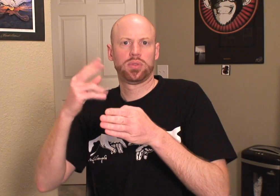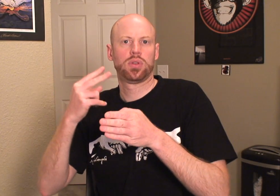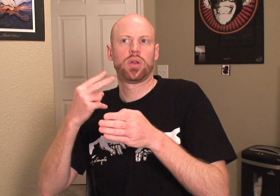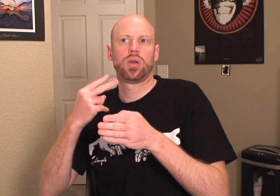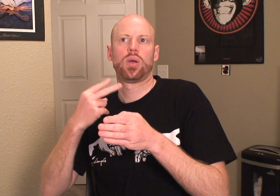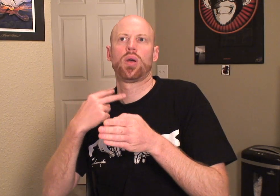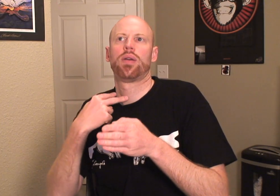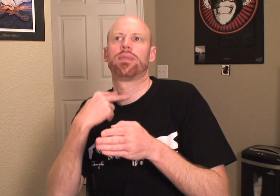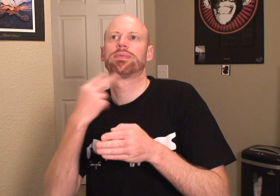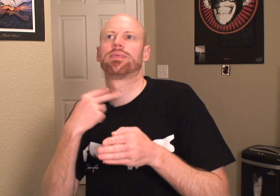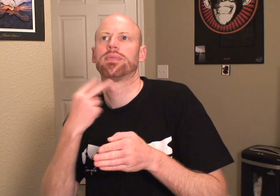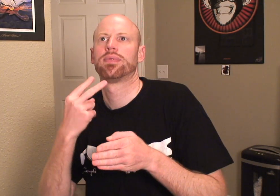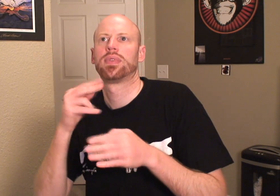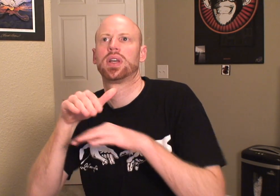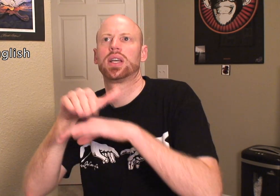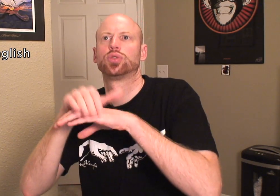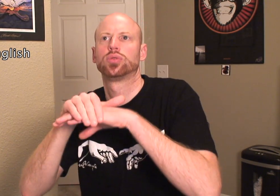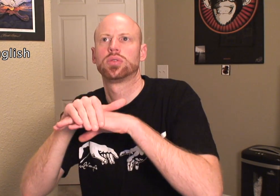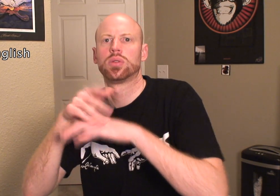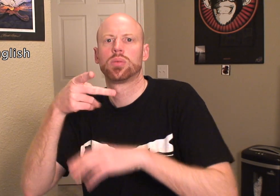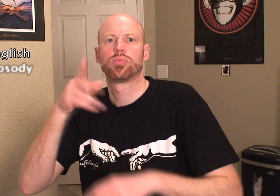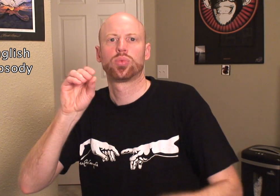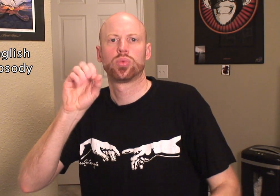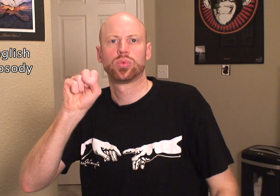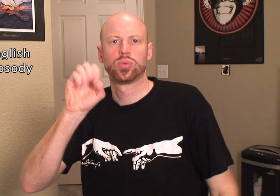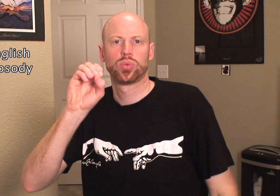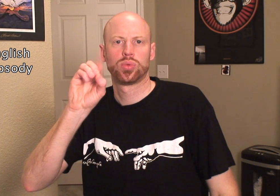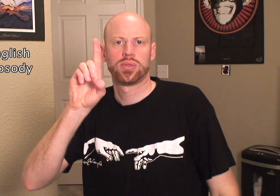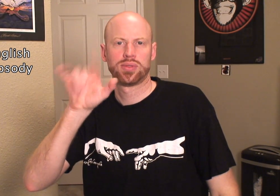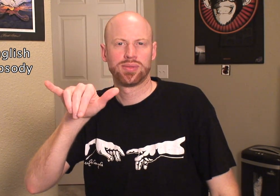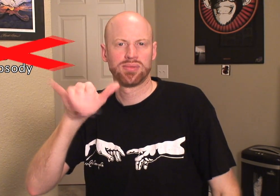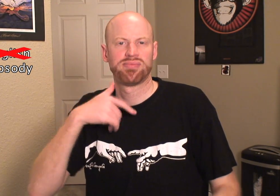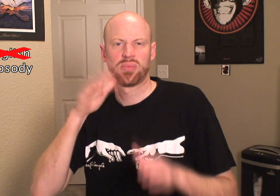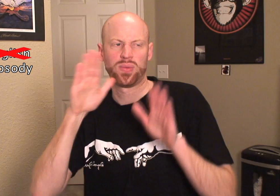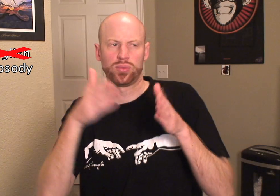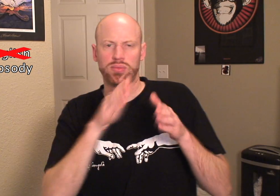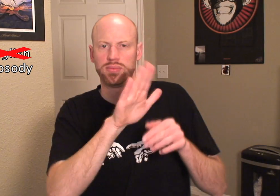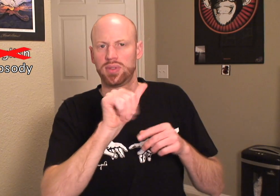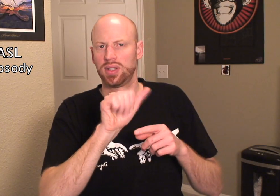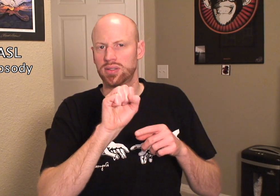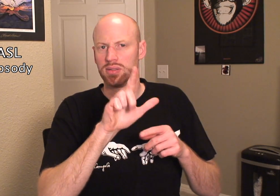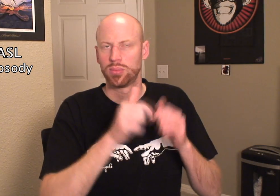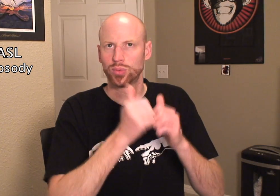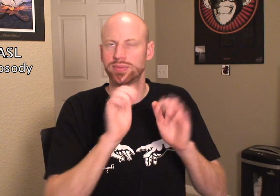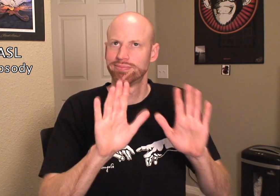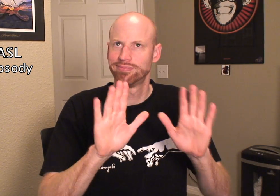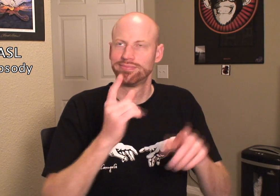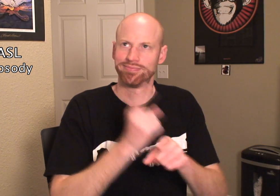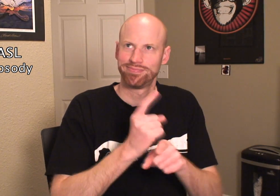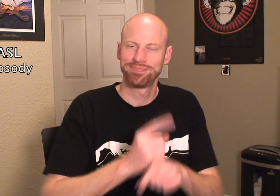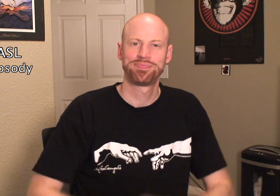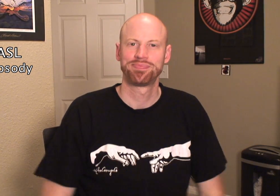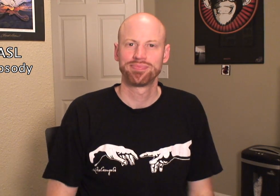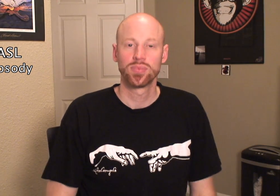since this isn't about English prosodic strategies, it's all about the ASL, gotta remind myself.